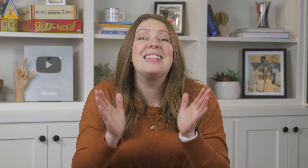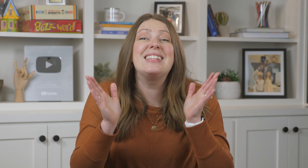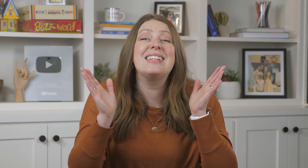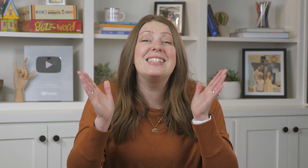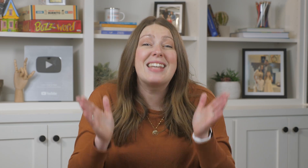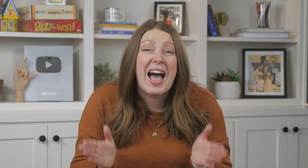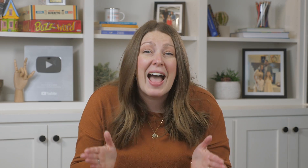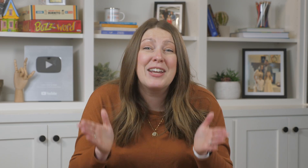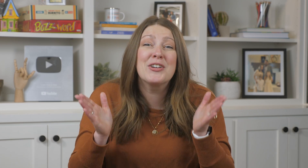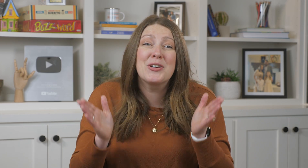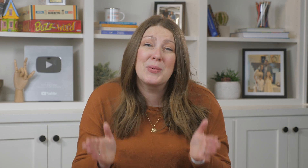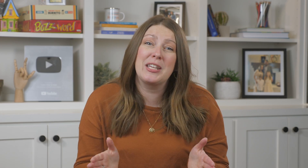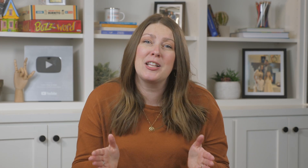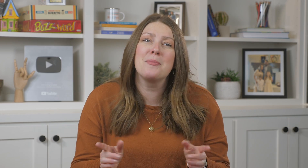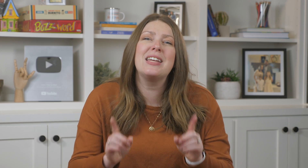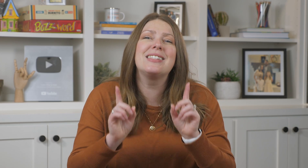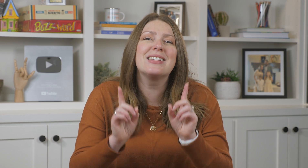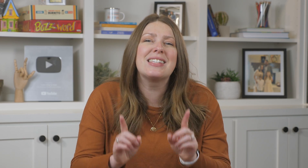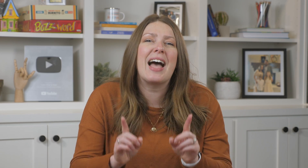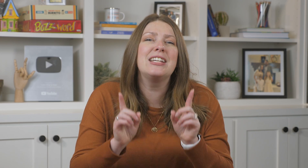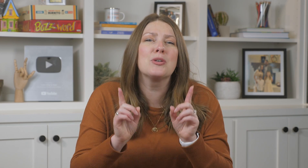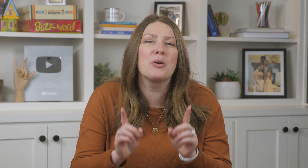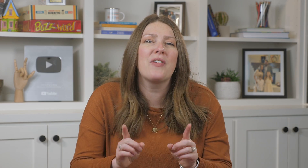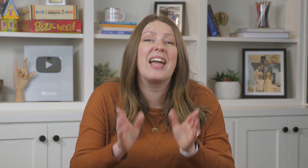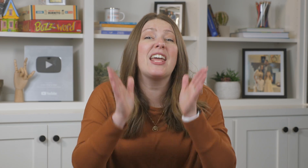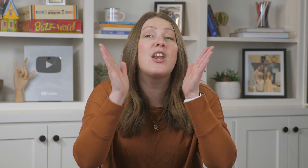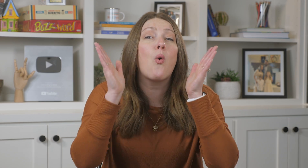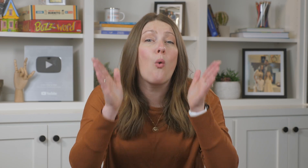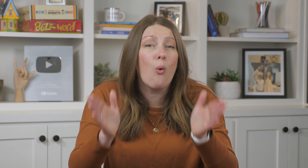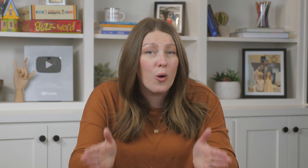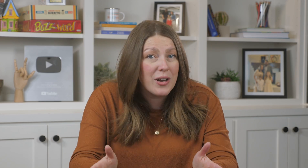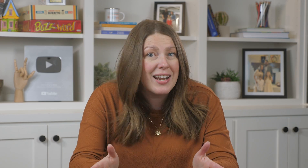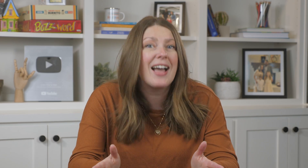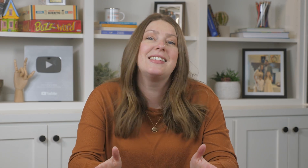This entire curriculum is designed to provide an organized